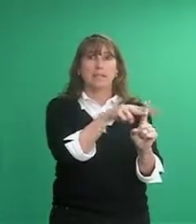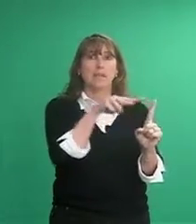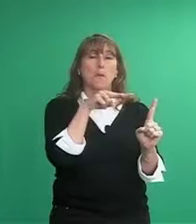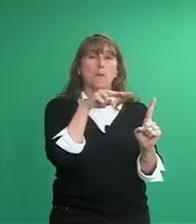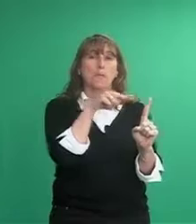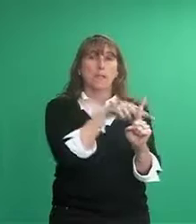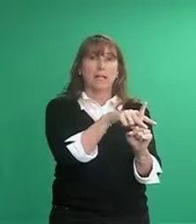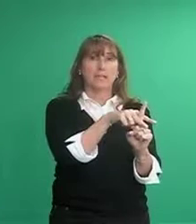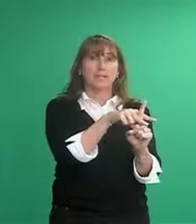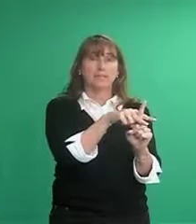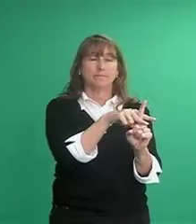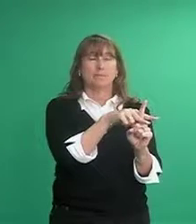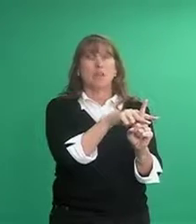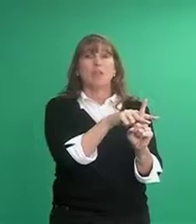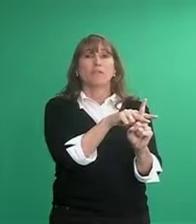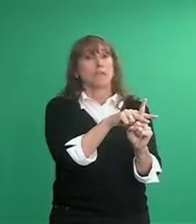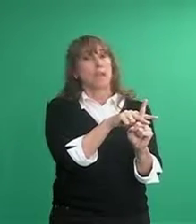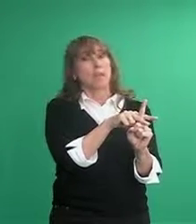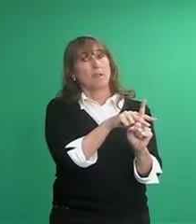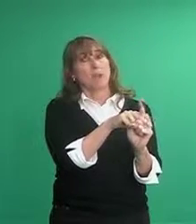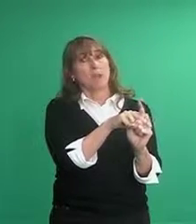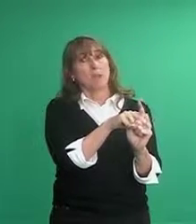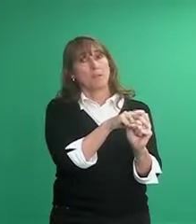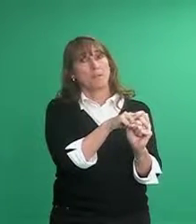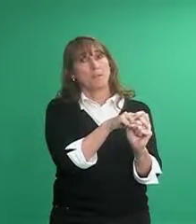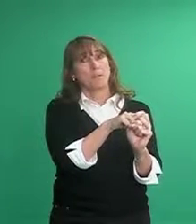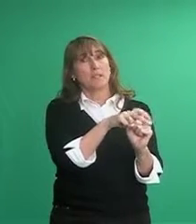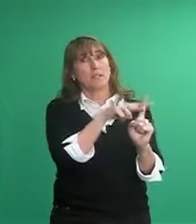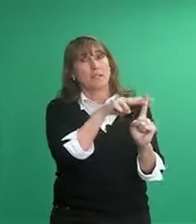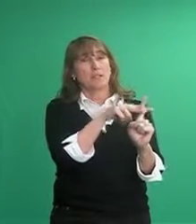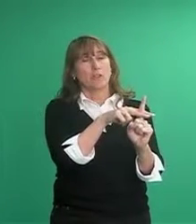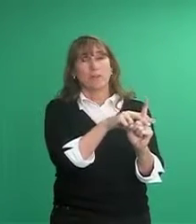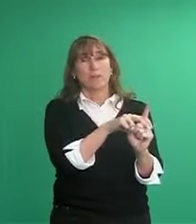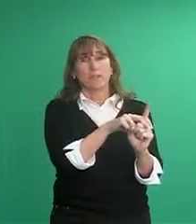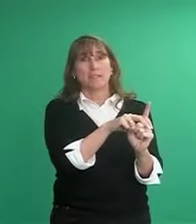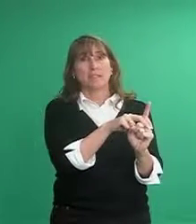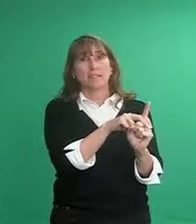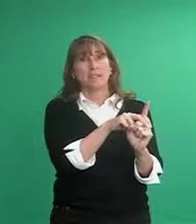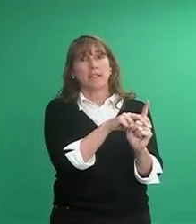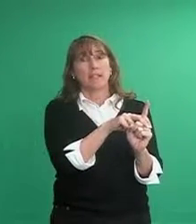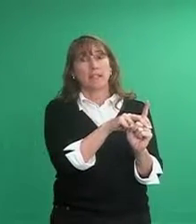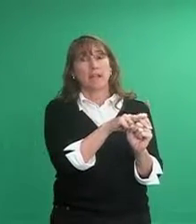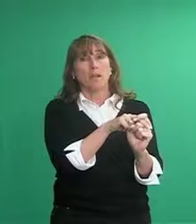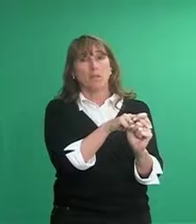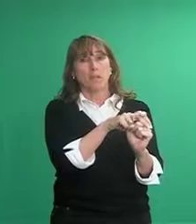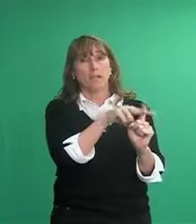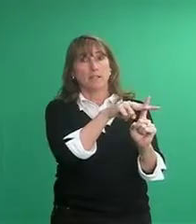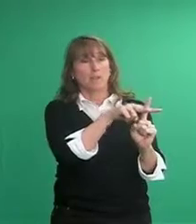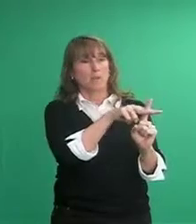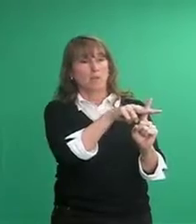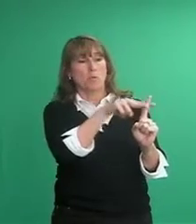plug of course now we have the opposite movement or opposite sign, and it's unplug so